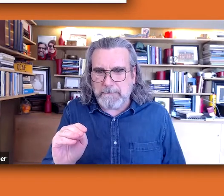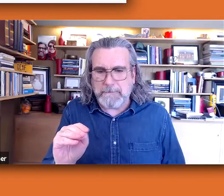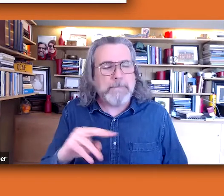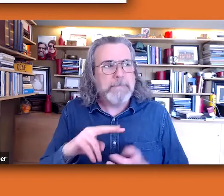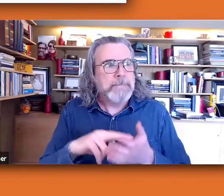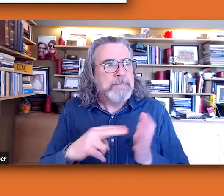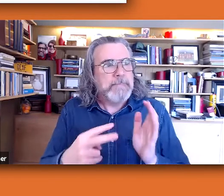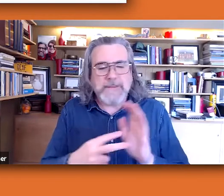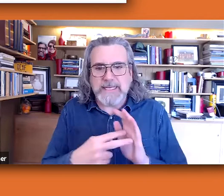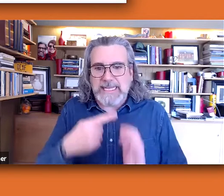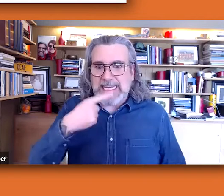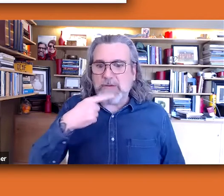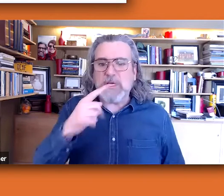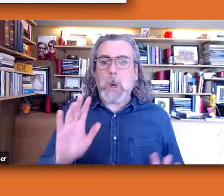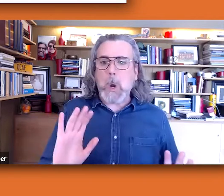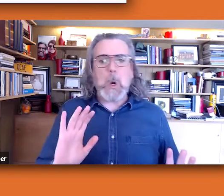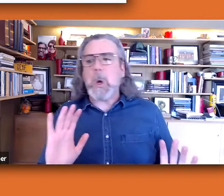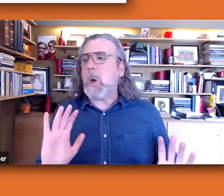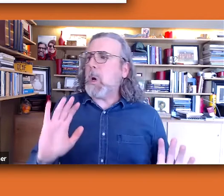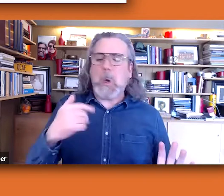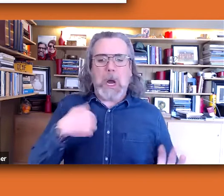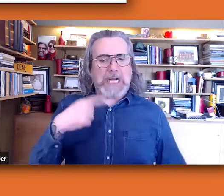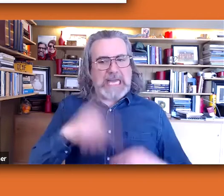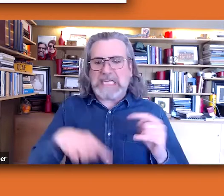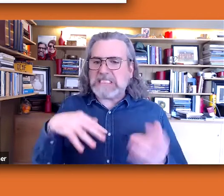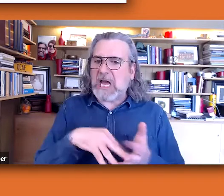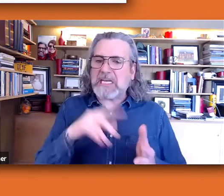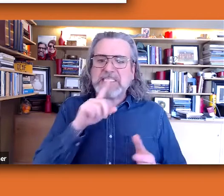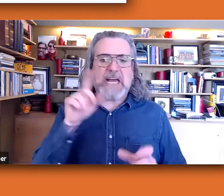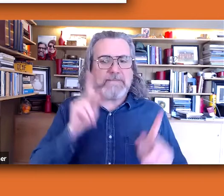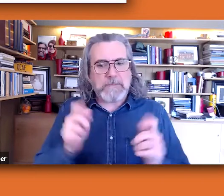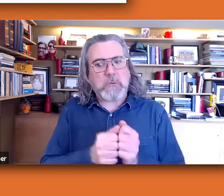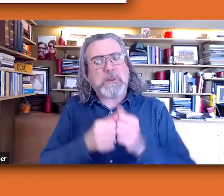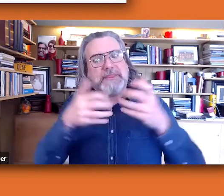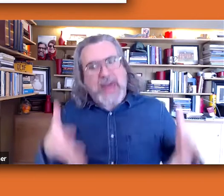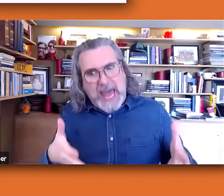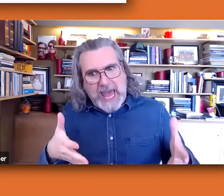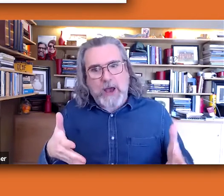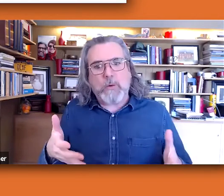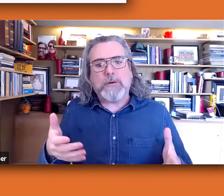And what I mean by that is that hearing people may want